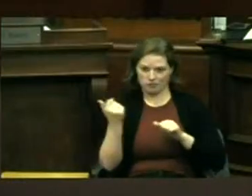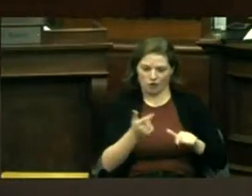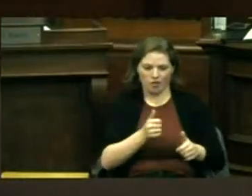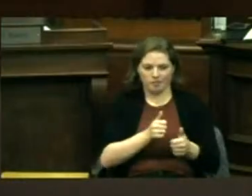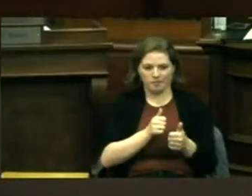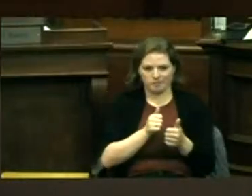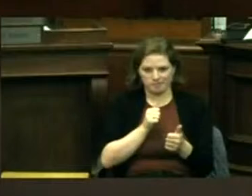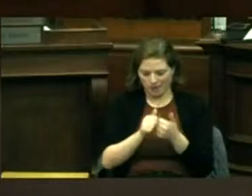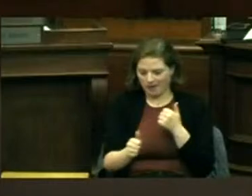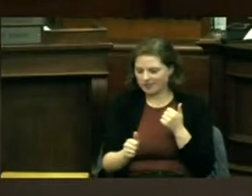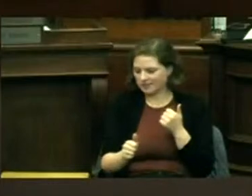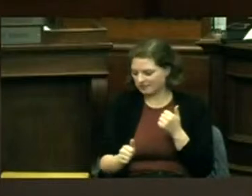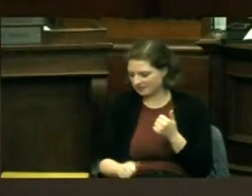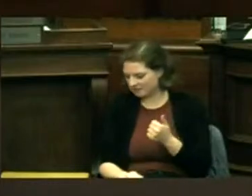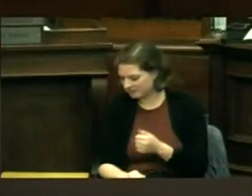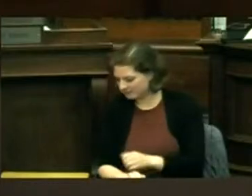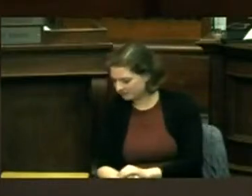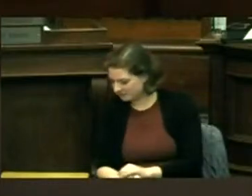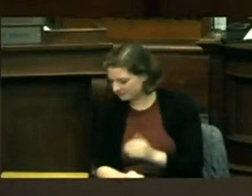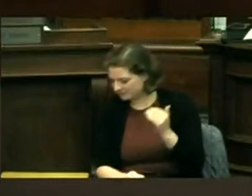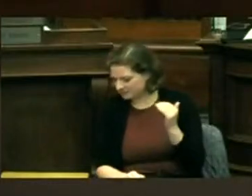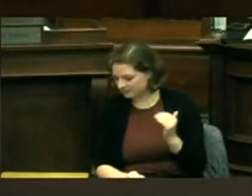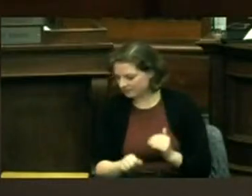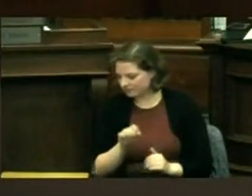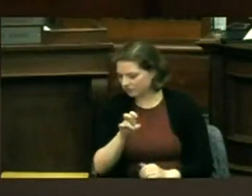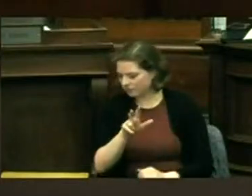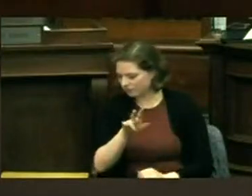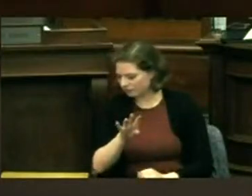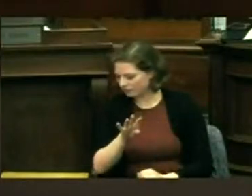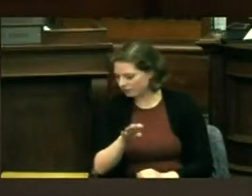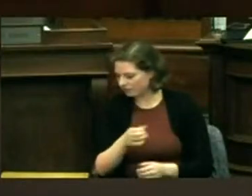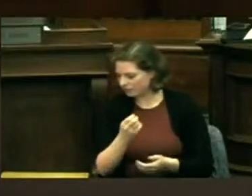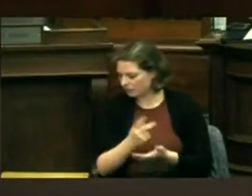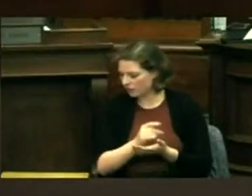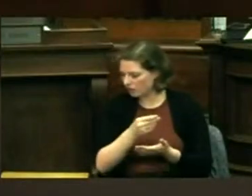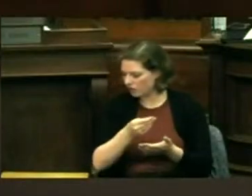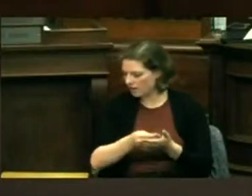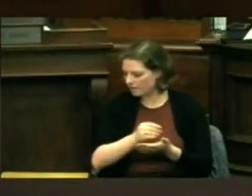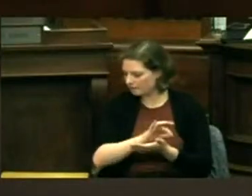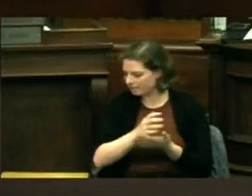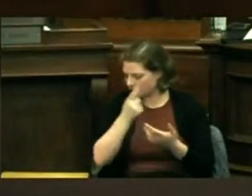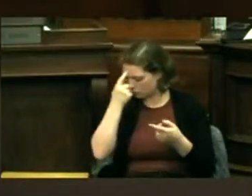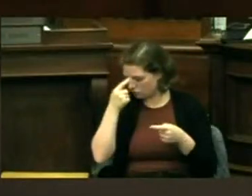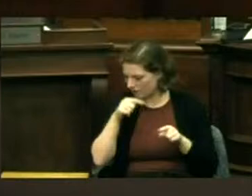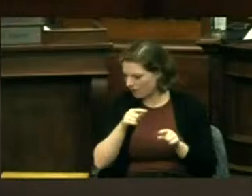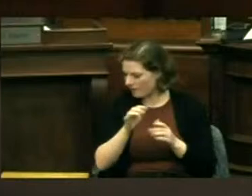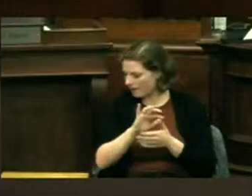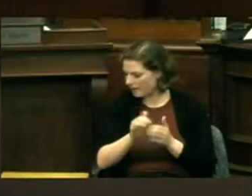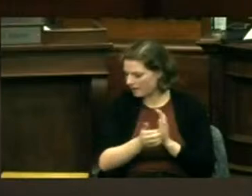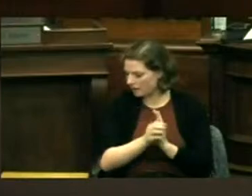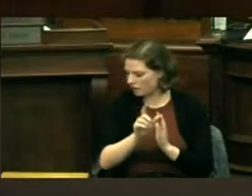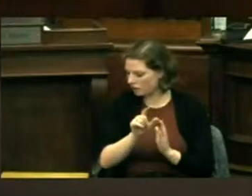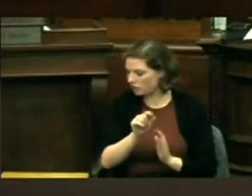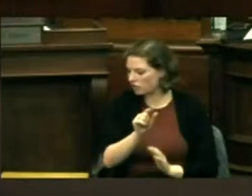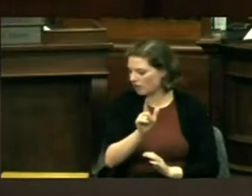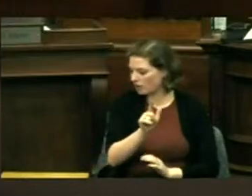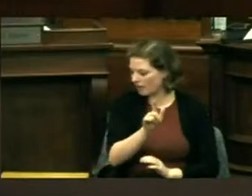a motion and a second. So moved. Second. All in favor? Aye.